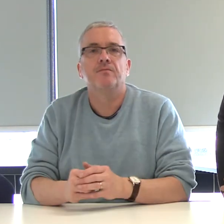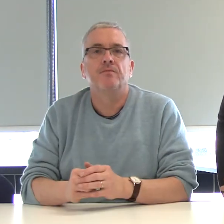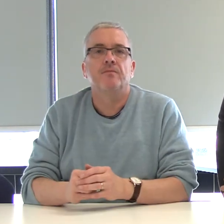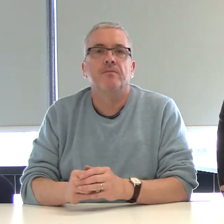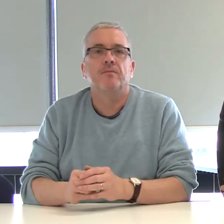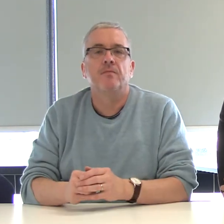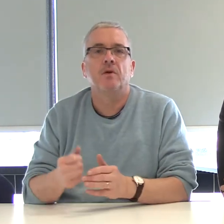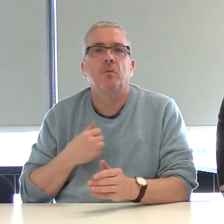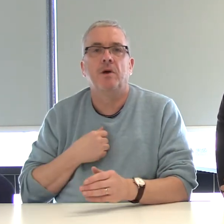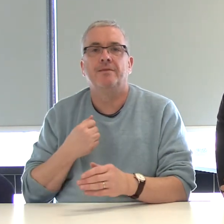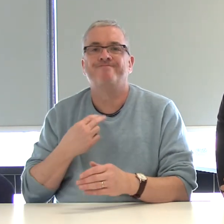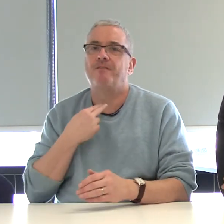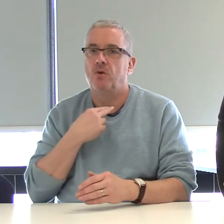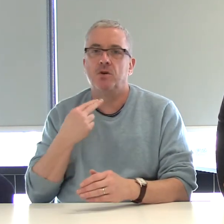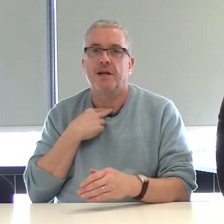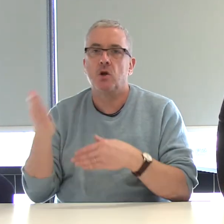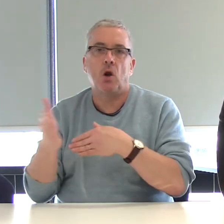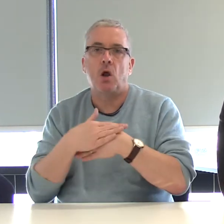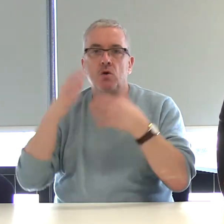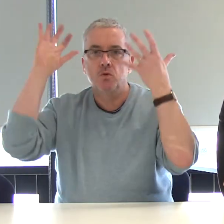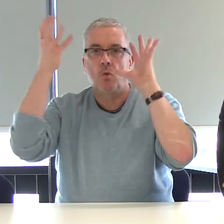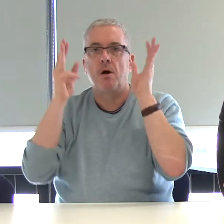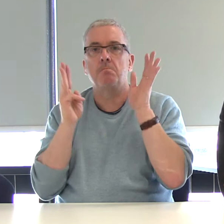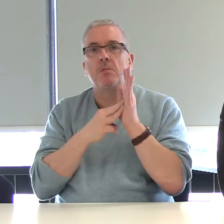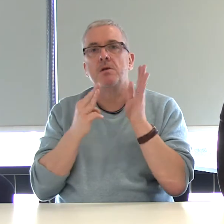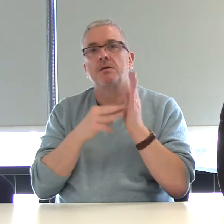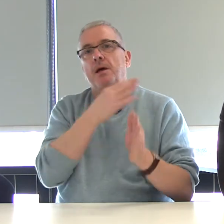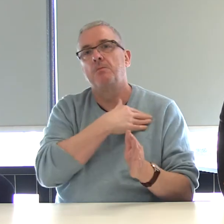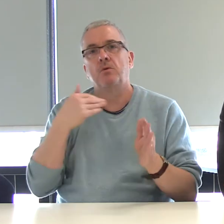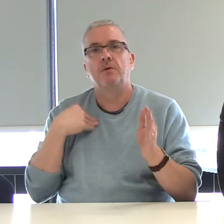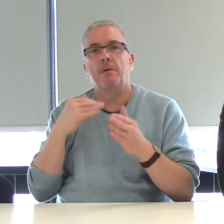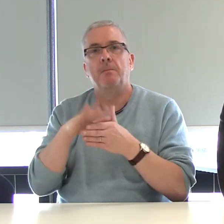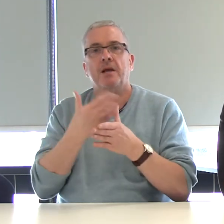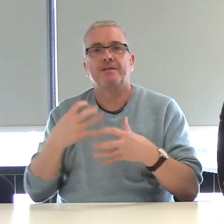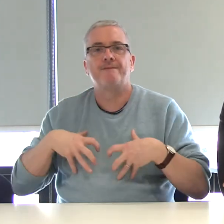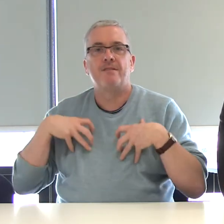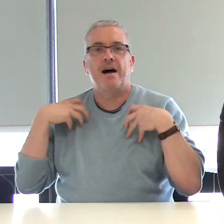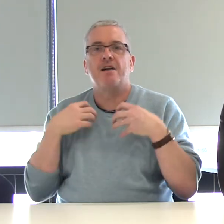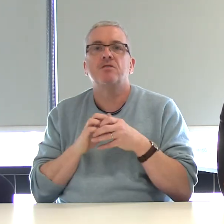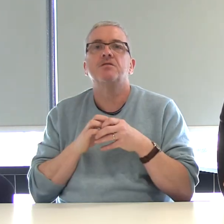We had to close the building on Monday, unfortunately because of the COVID-19 crisis